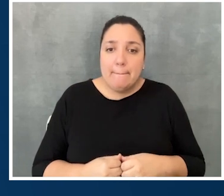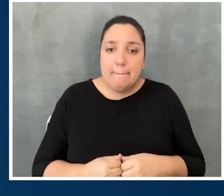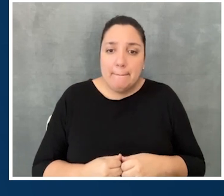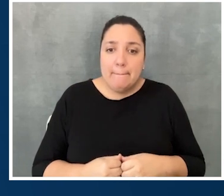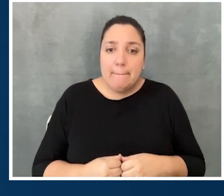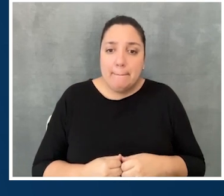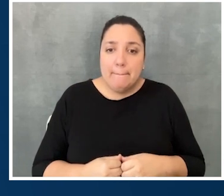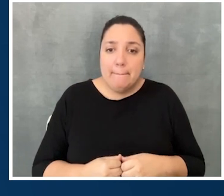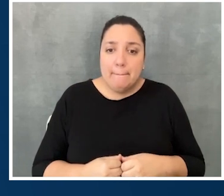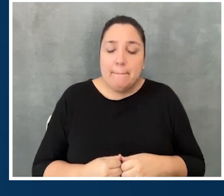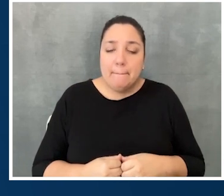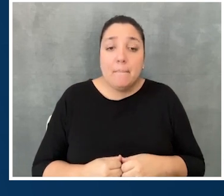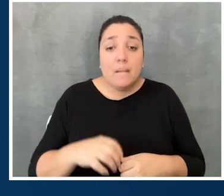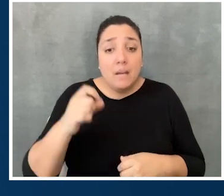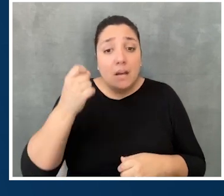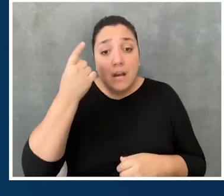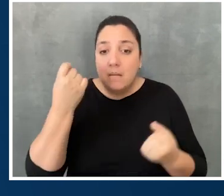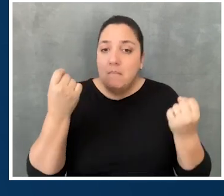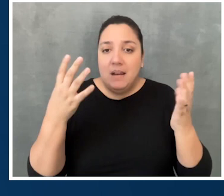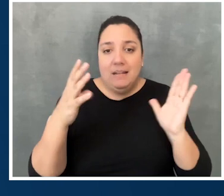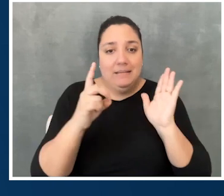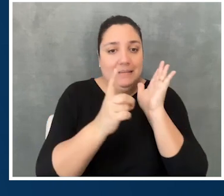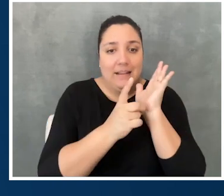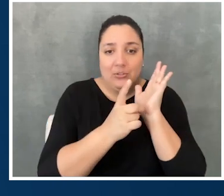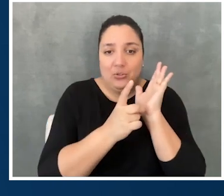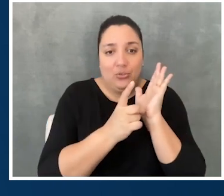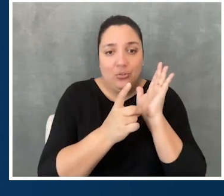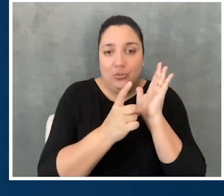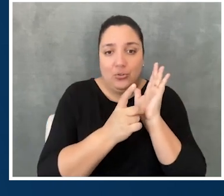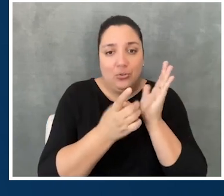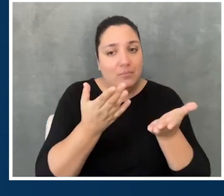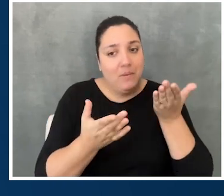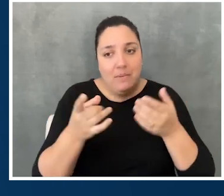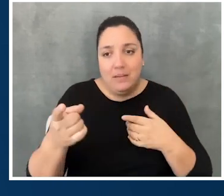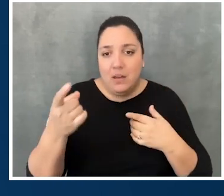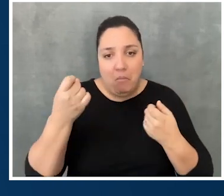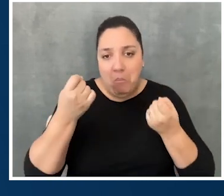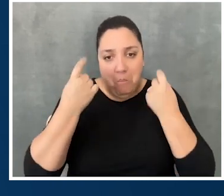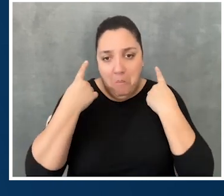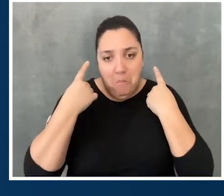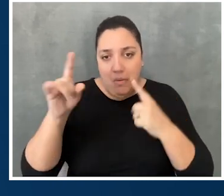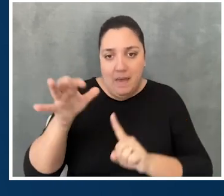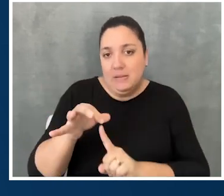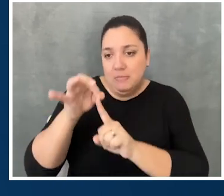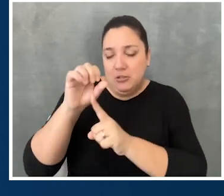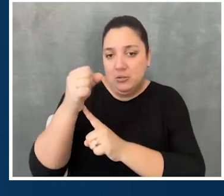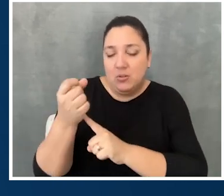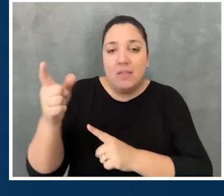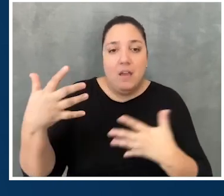a lot of doctors do not understand the exceptions. They're afraid of prosecution